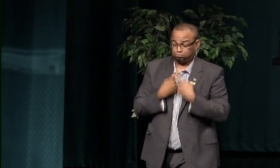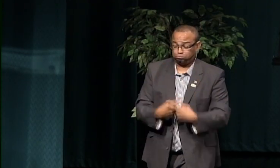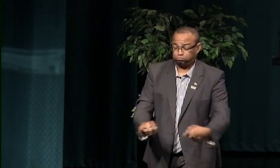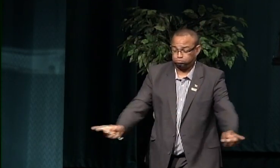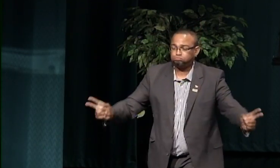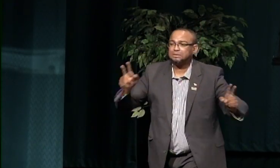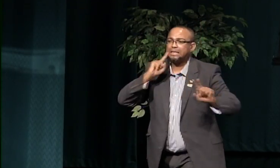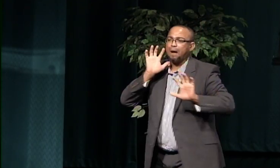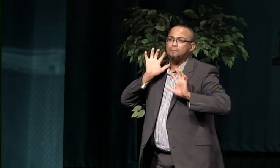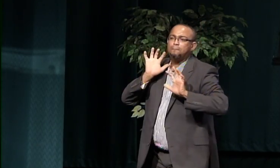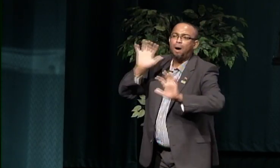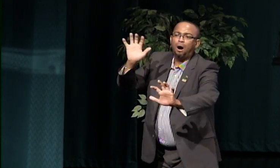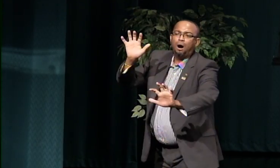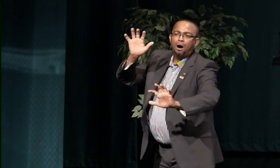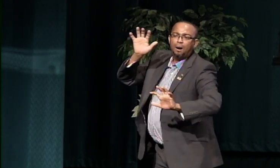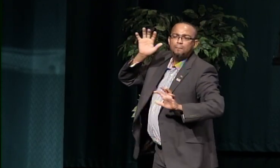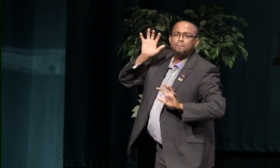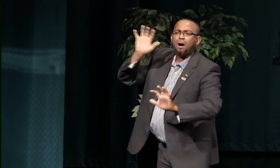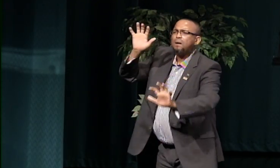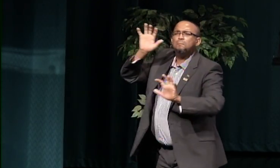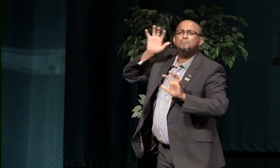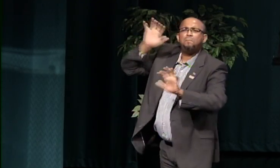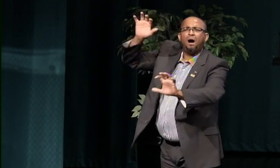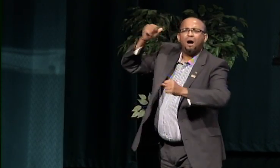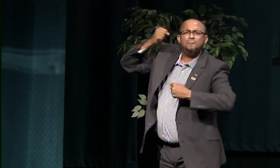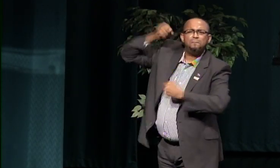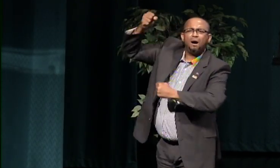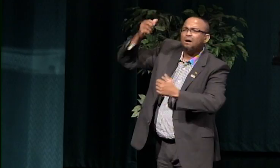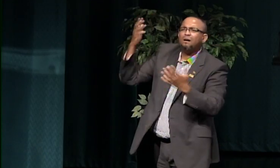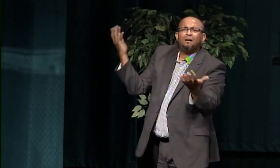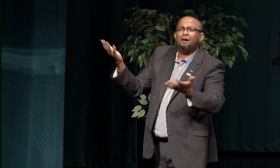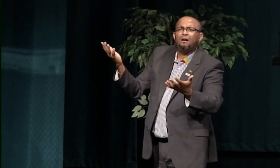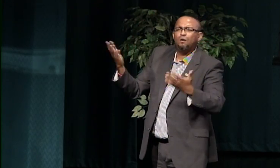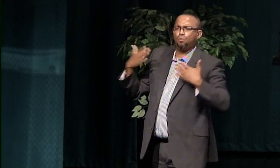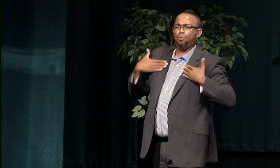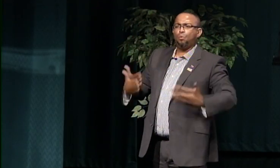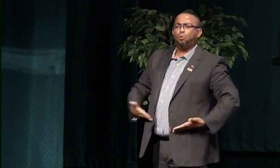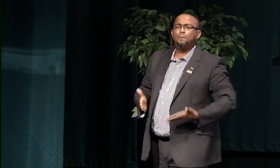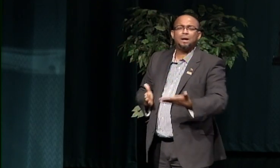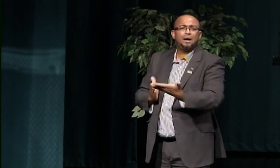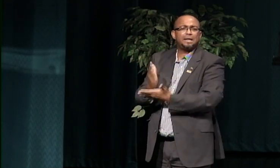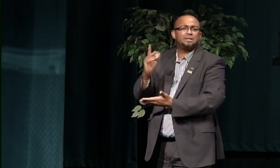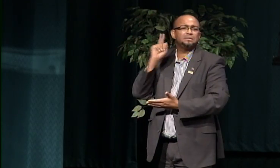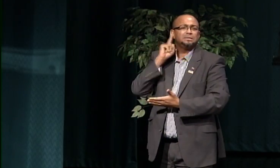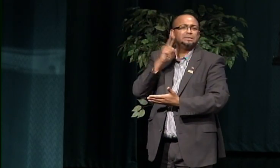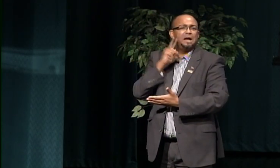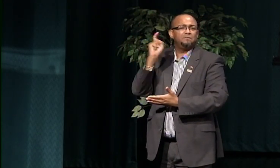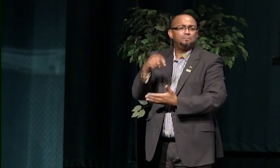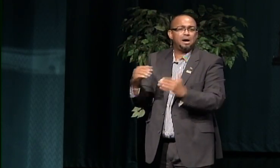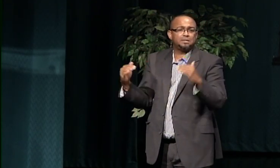we have the 9 provinces. That made a huge push for change in the human rights